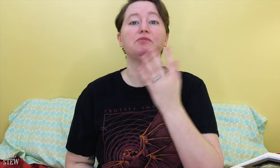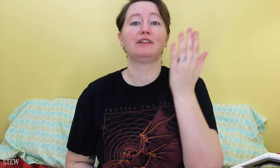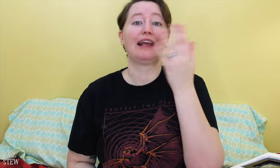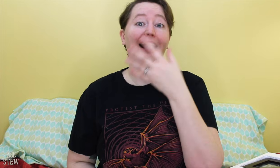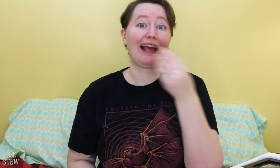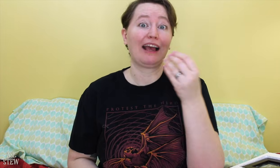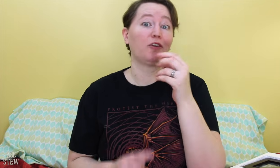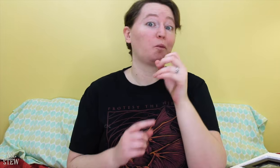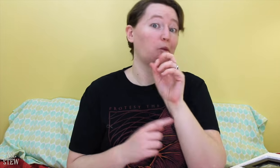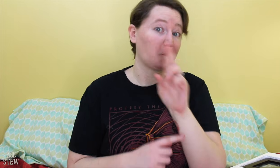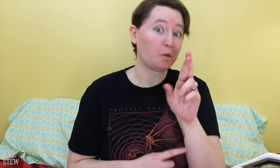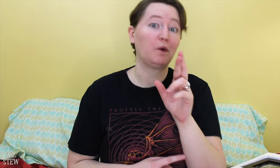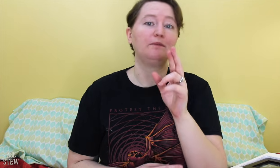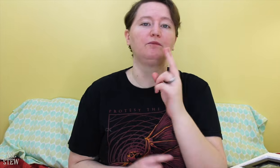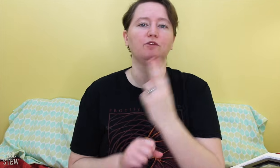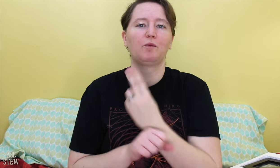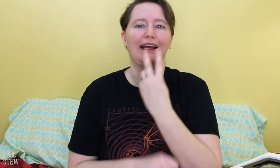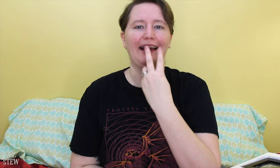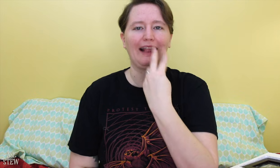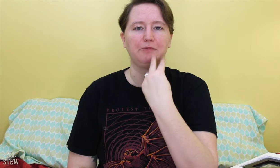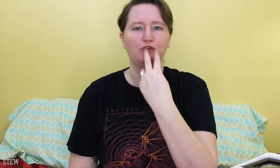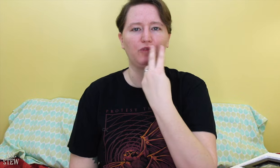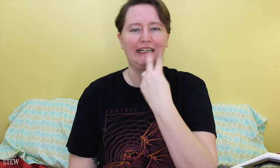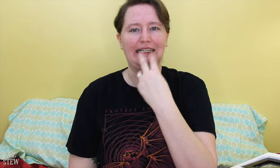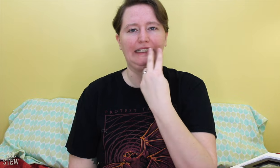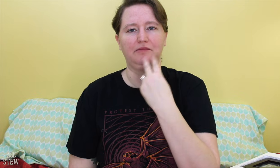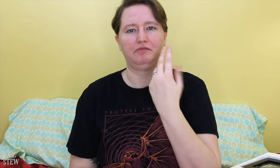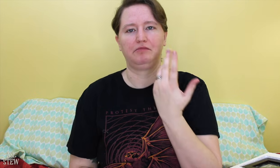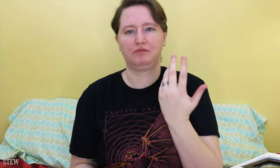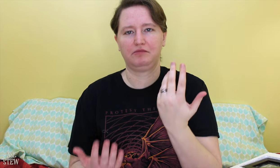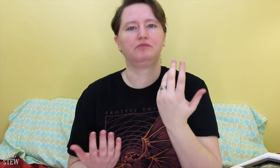That means that you can speak and/or you read lips.